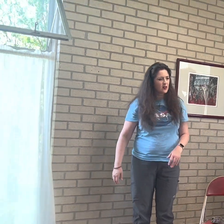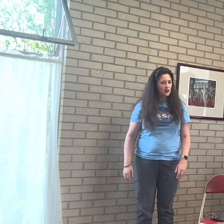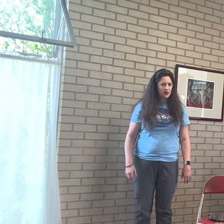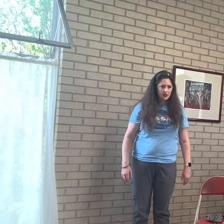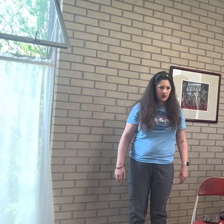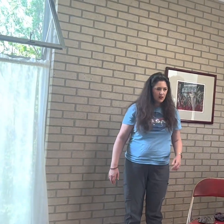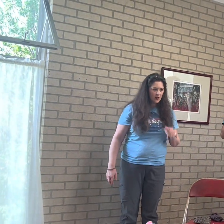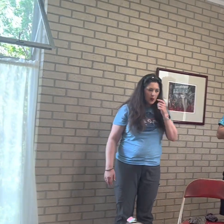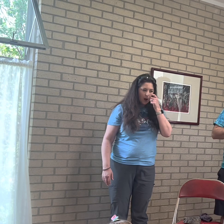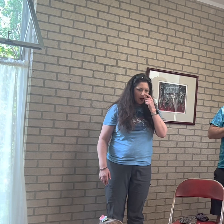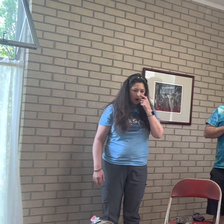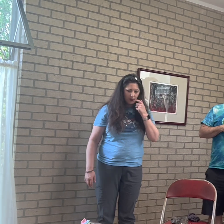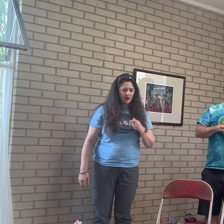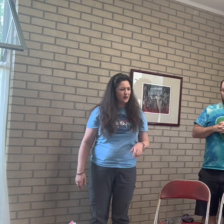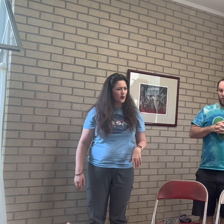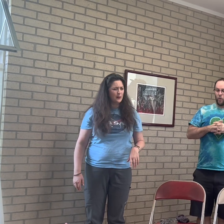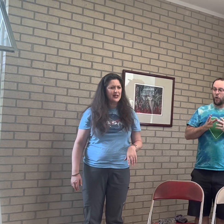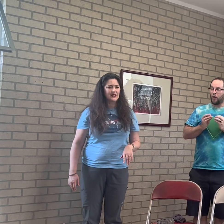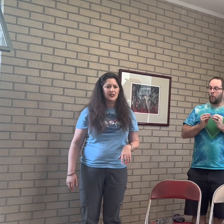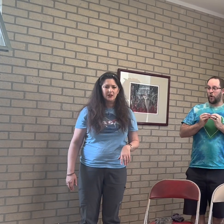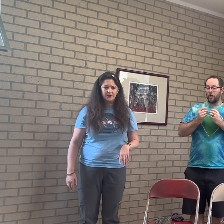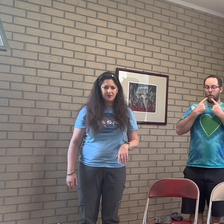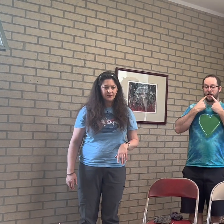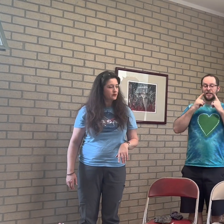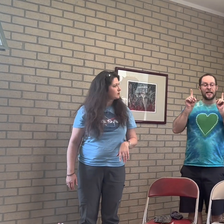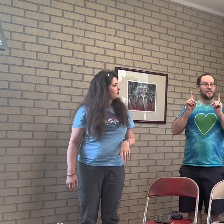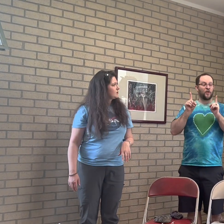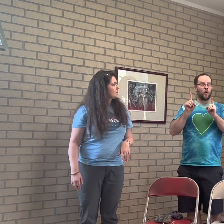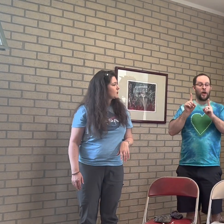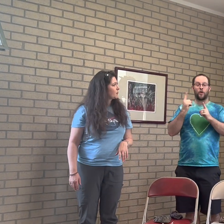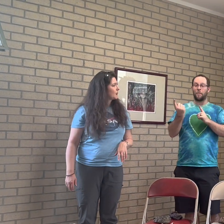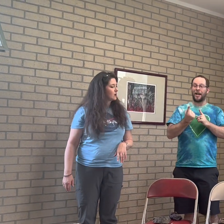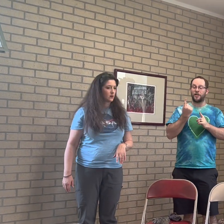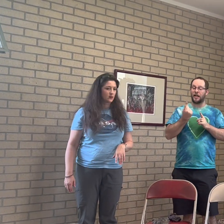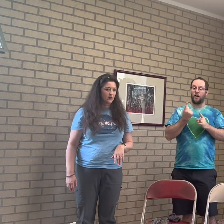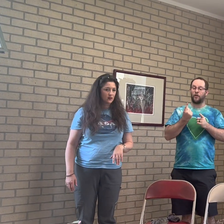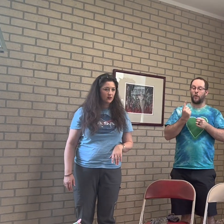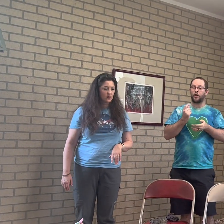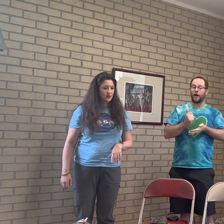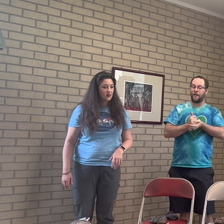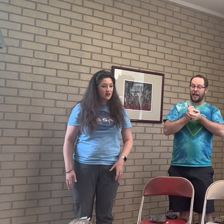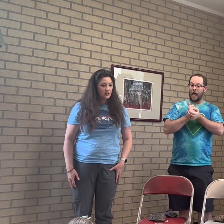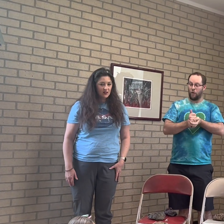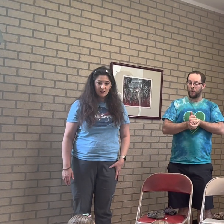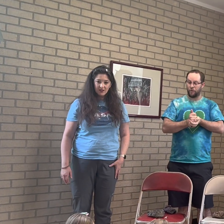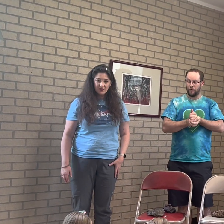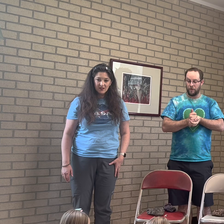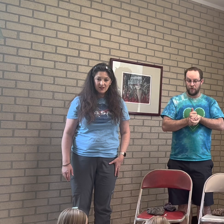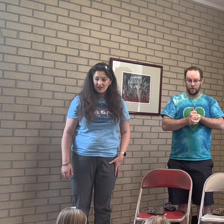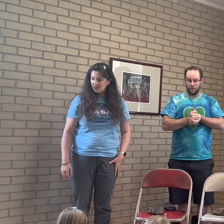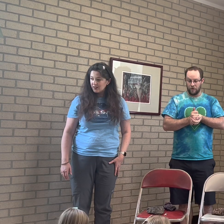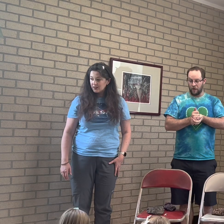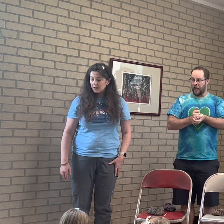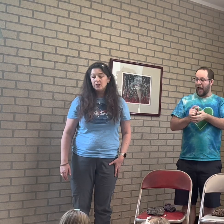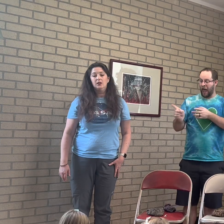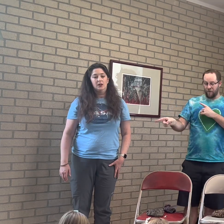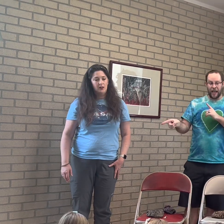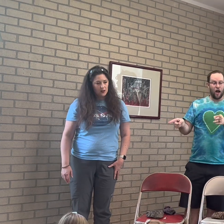Mr. Aaron: Were you more successful when you're by yourself or when you were having help? Audience: Having help!